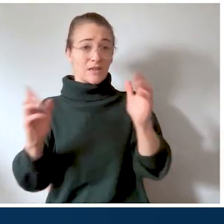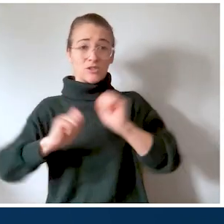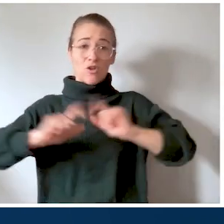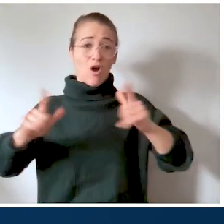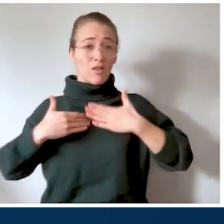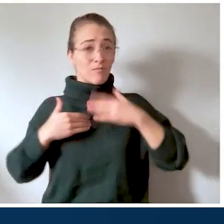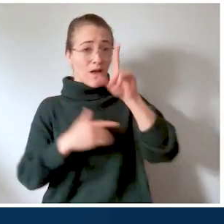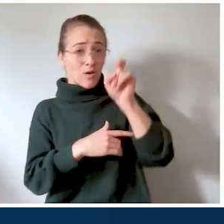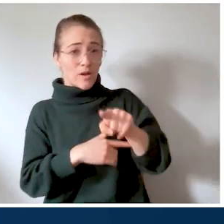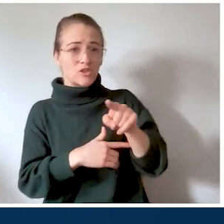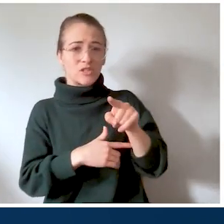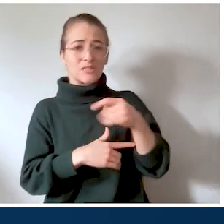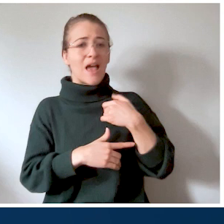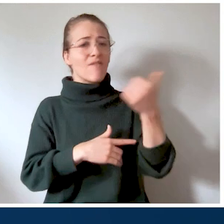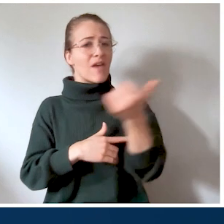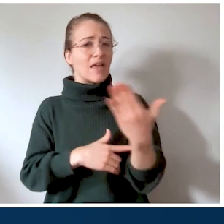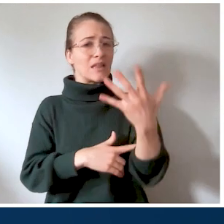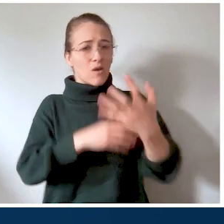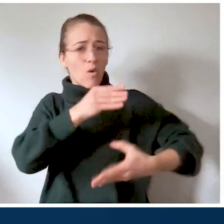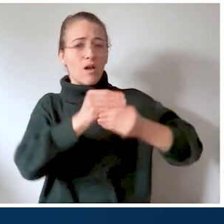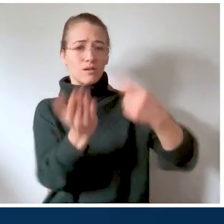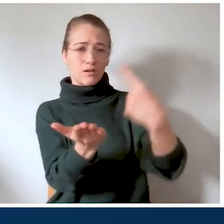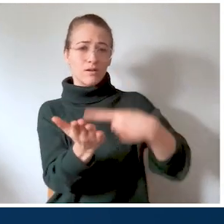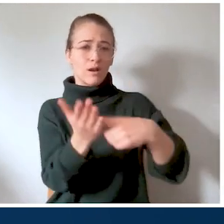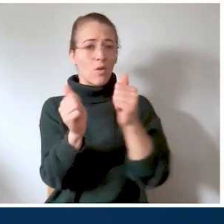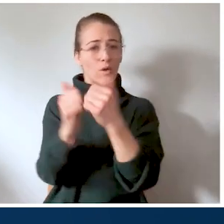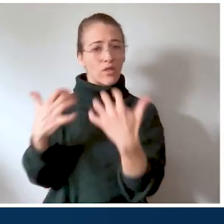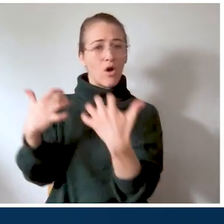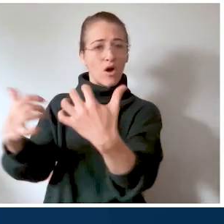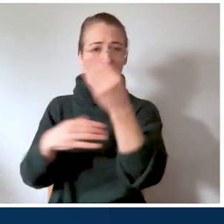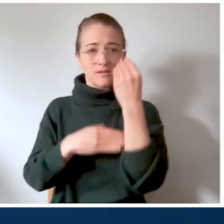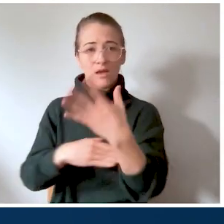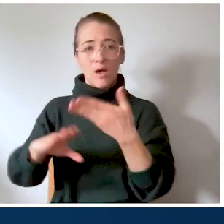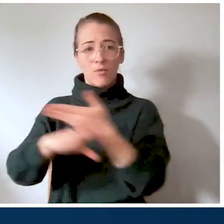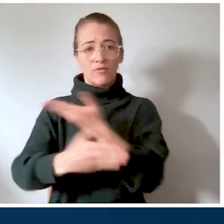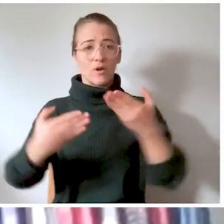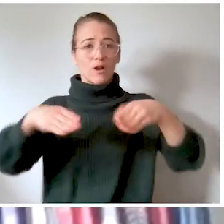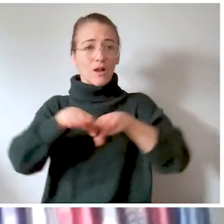but is there anything else that you wanna talk to the audience about or let them know before we sign off today?